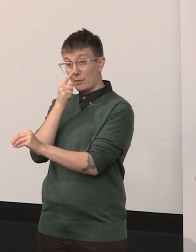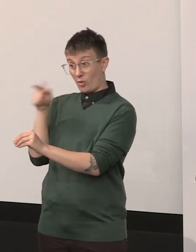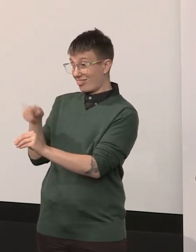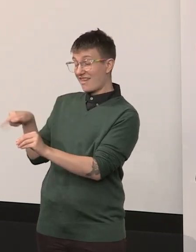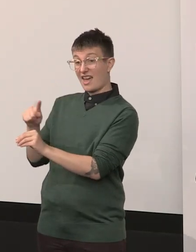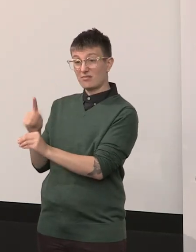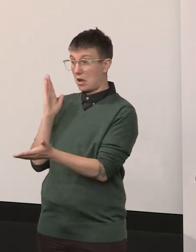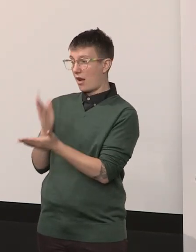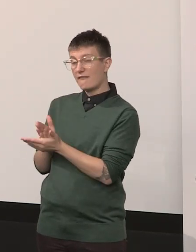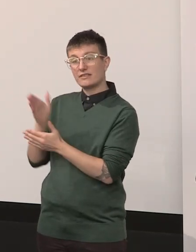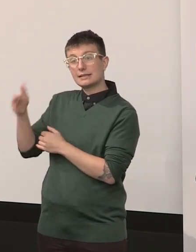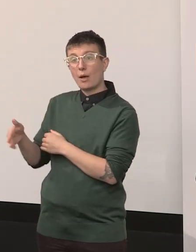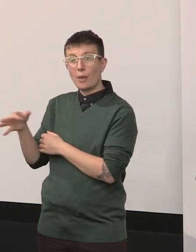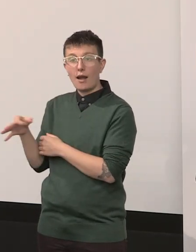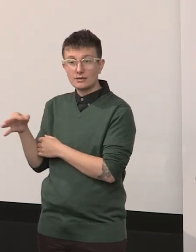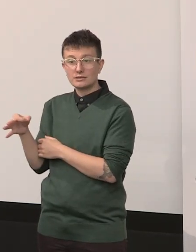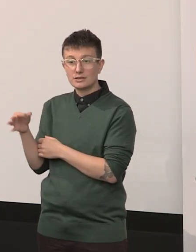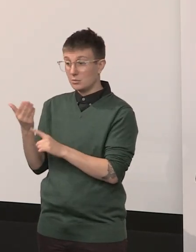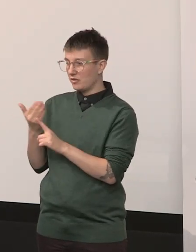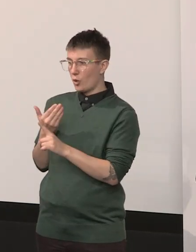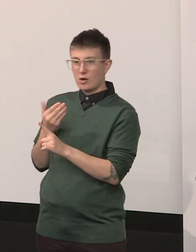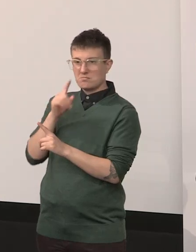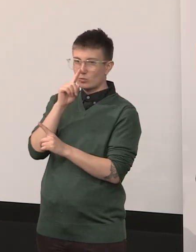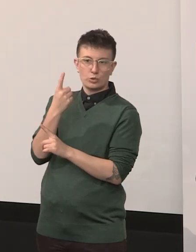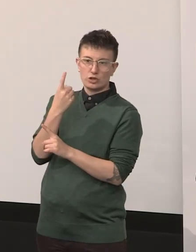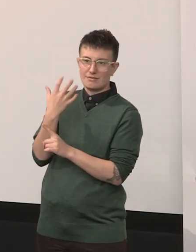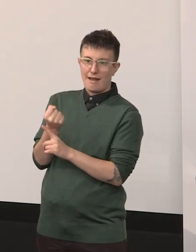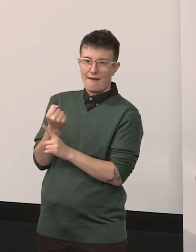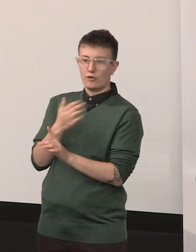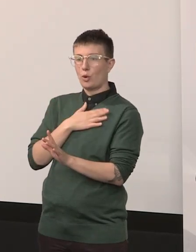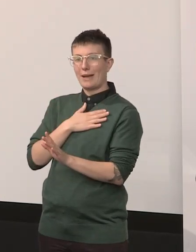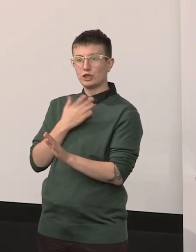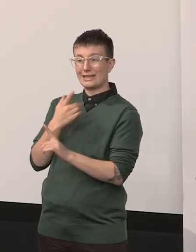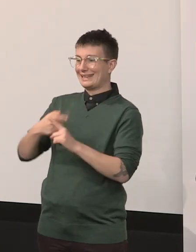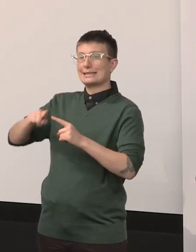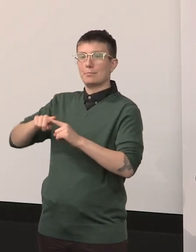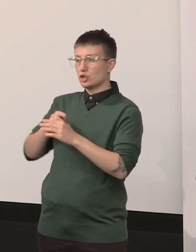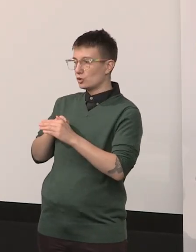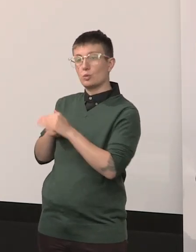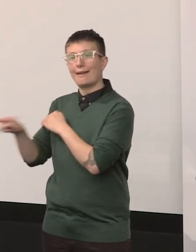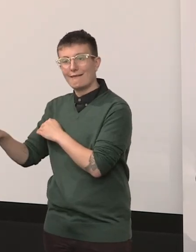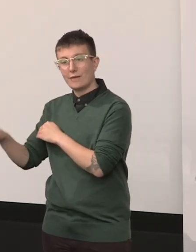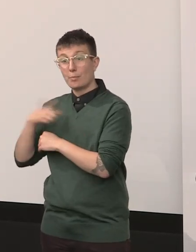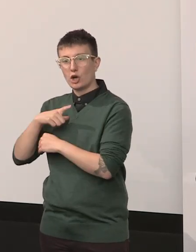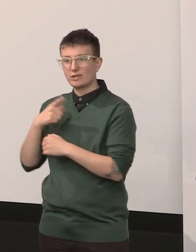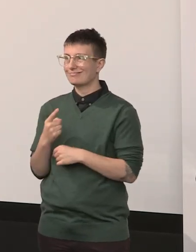Christchurch, and so that people who lived in the South Island, who previously have not actually been able to